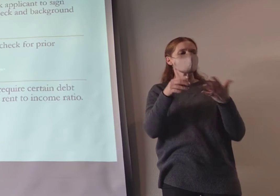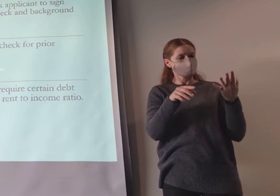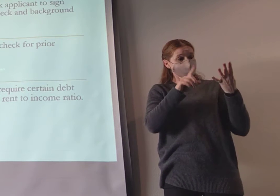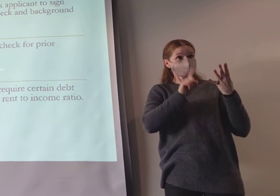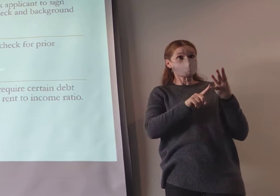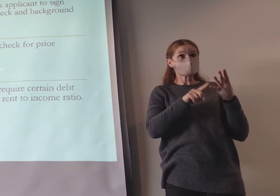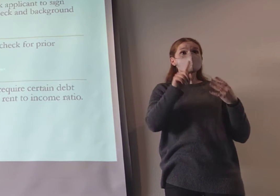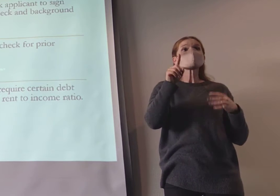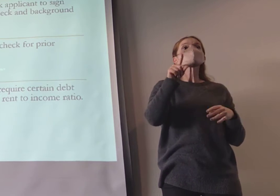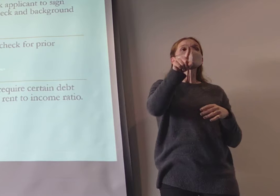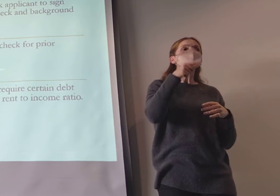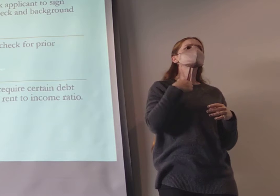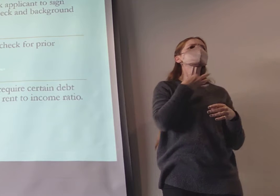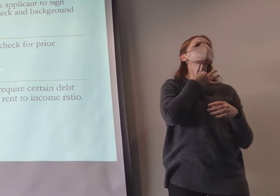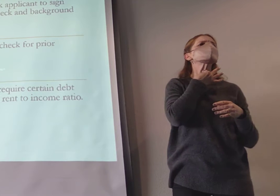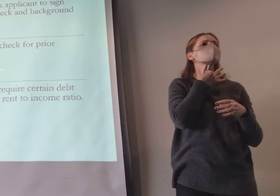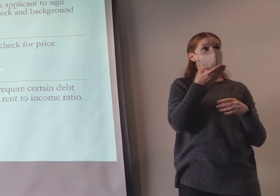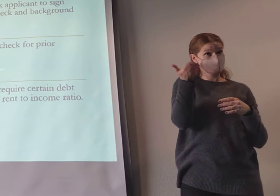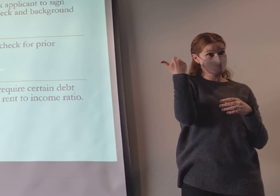And they can check on that.